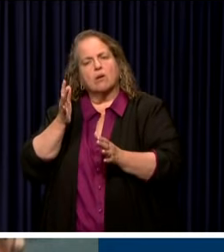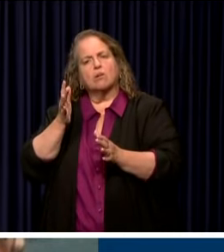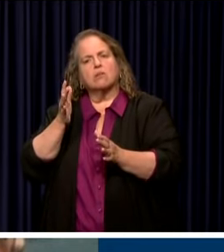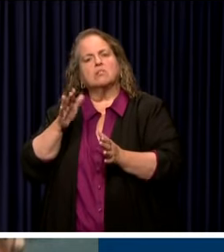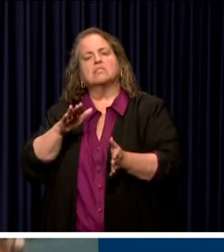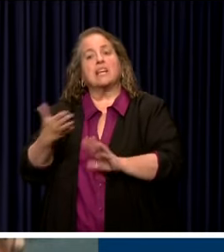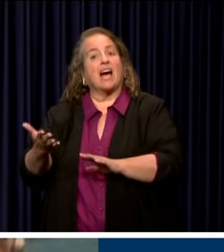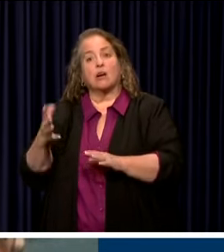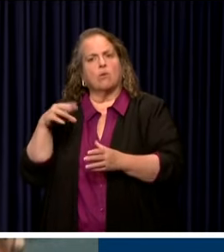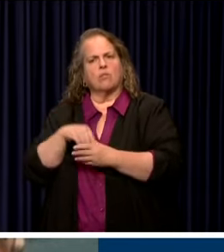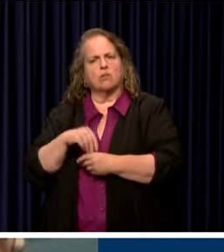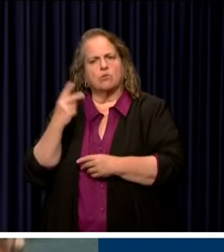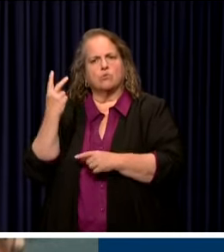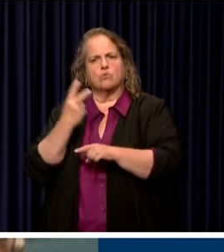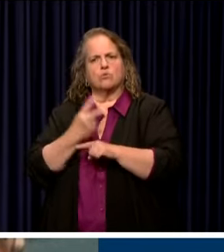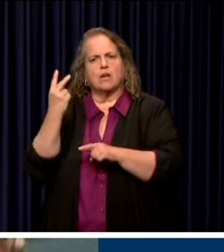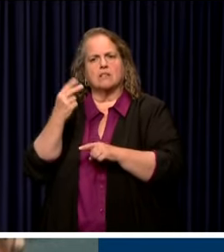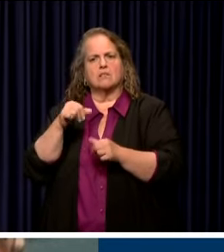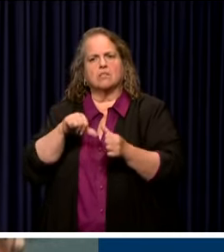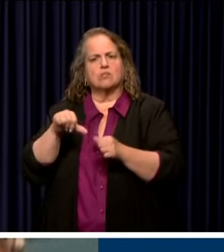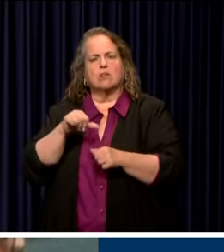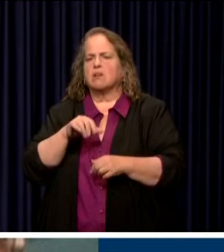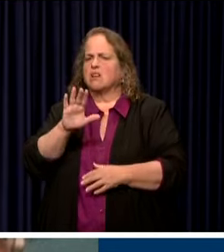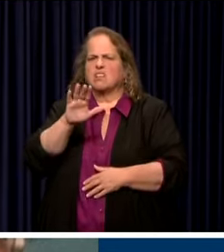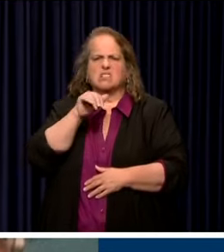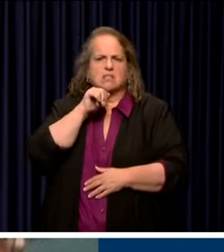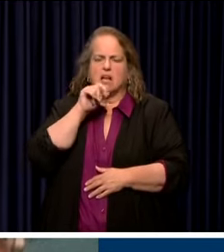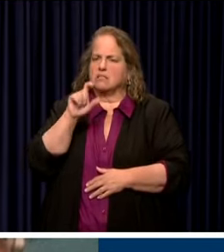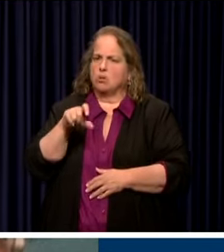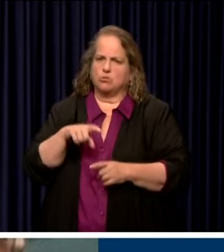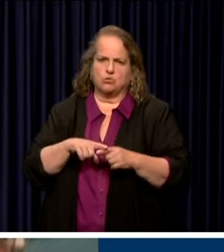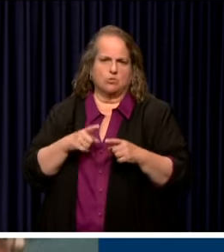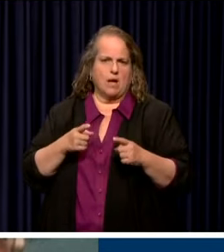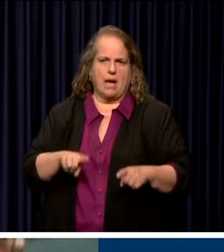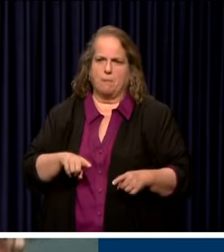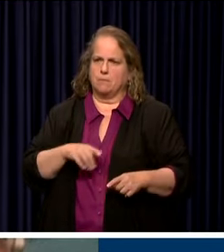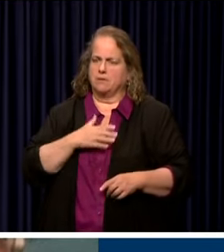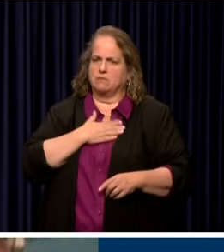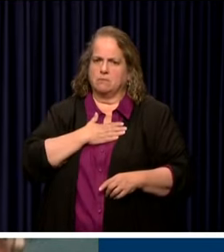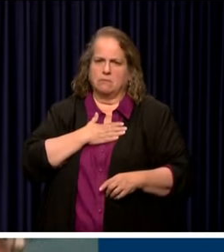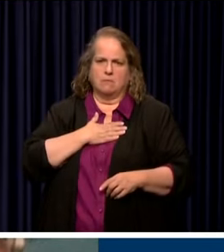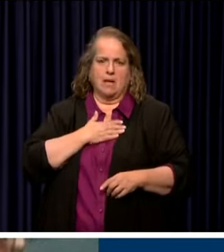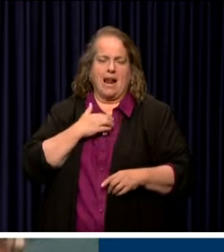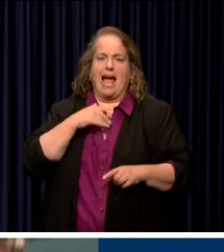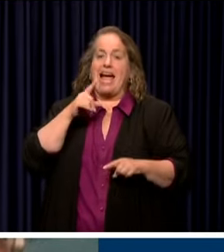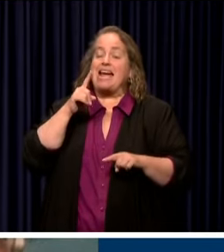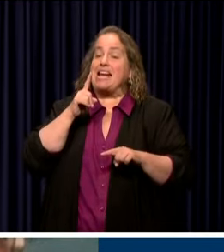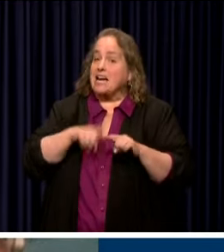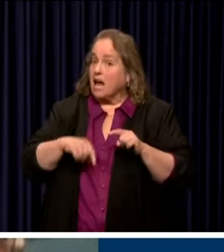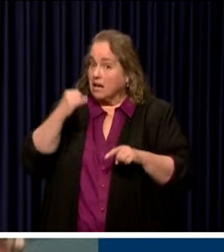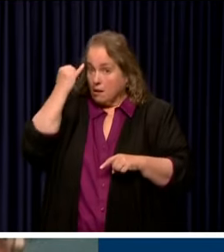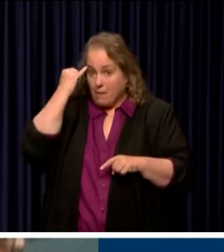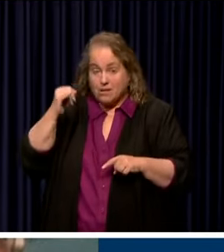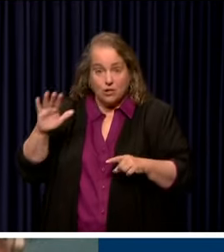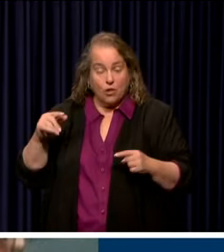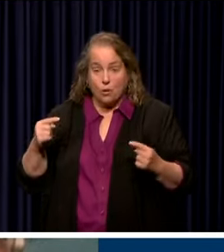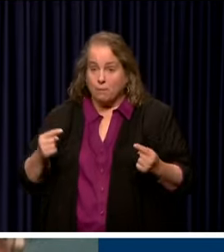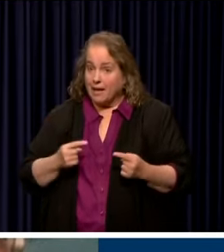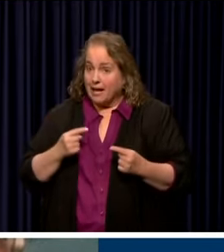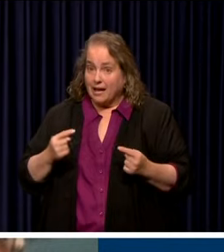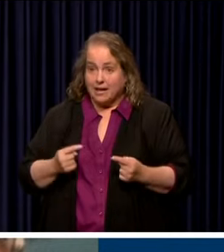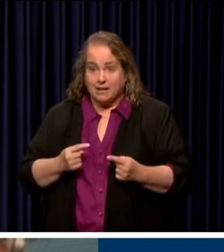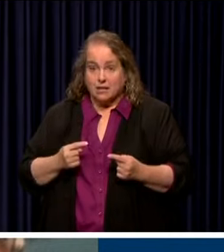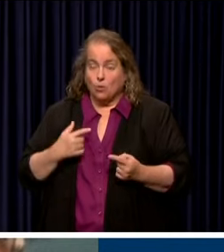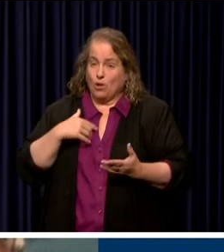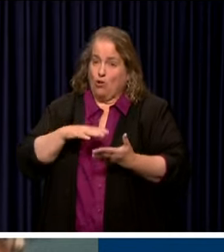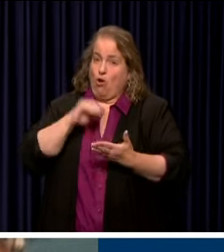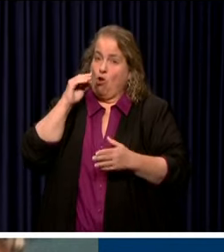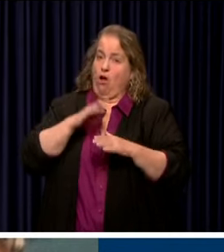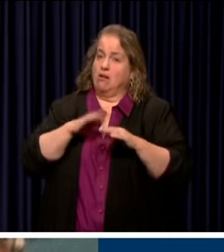CEREMONY AFTER WE HAD LOST 150